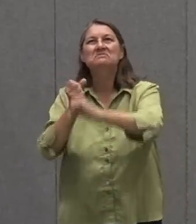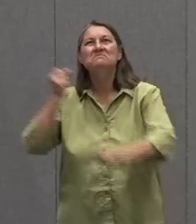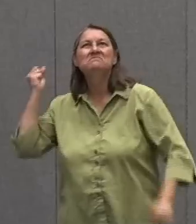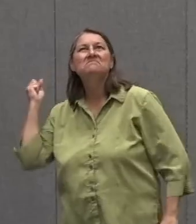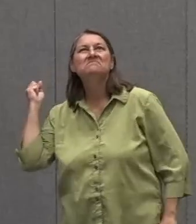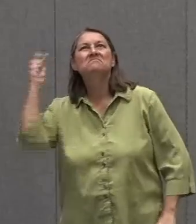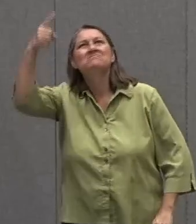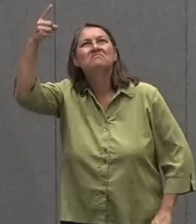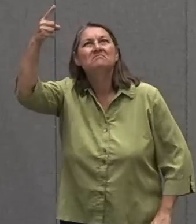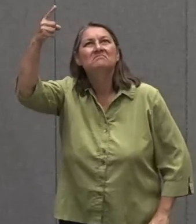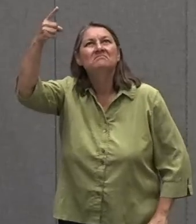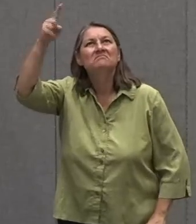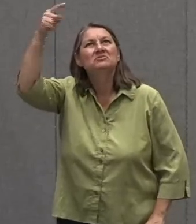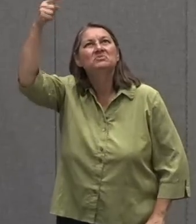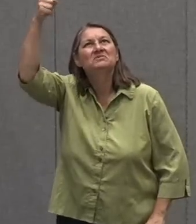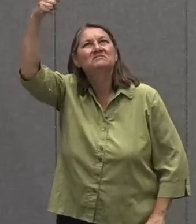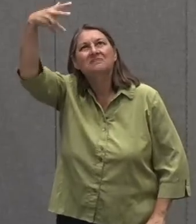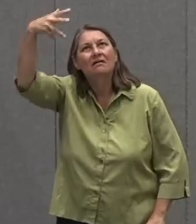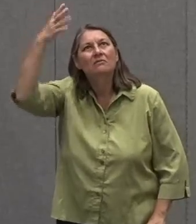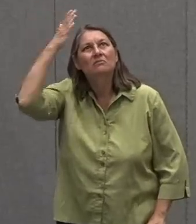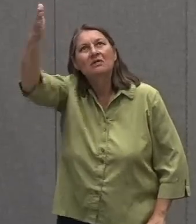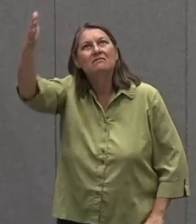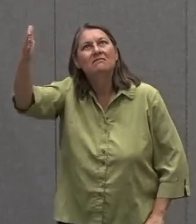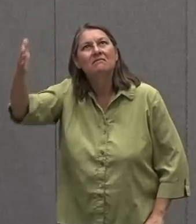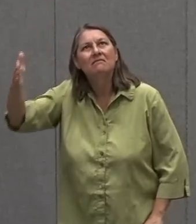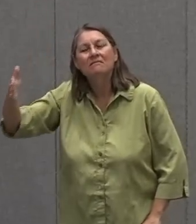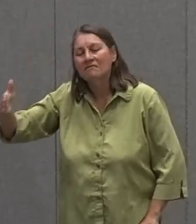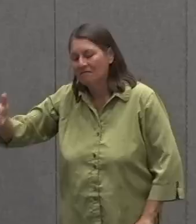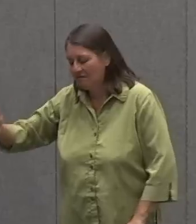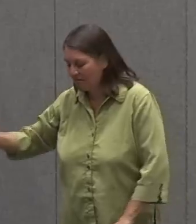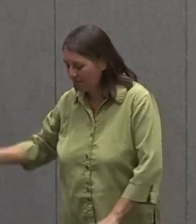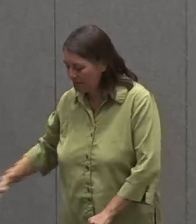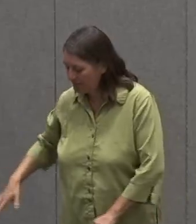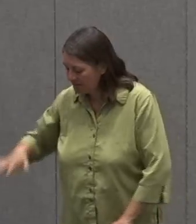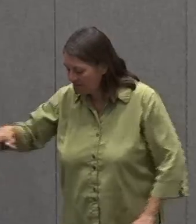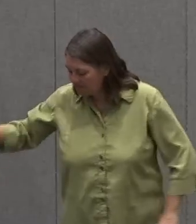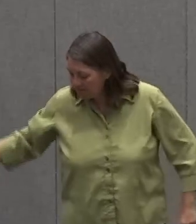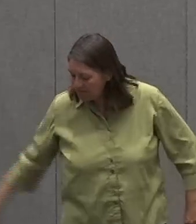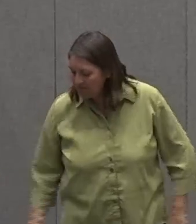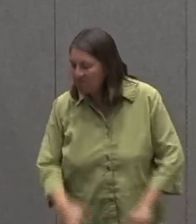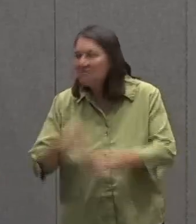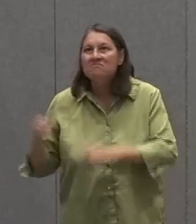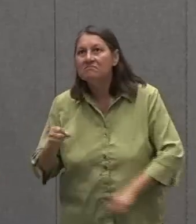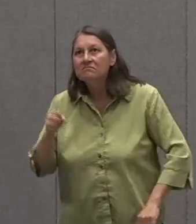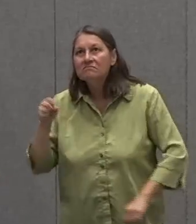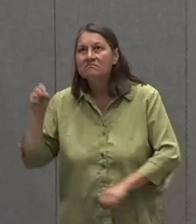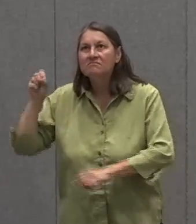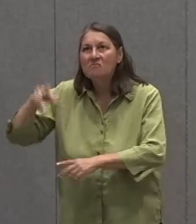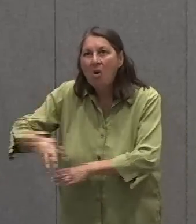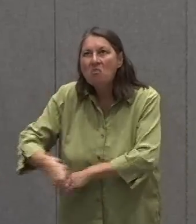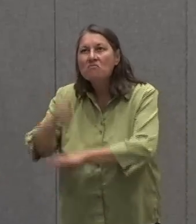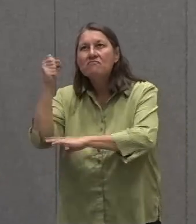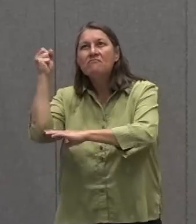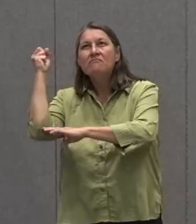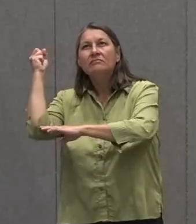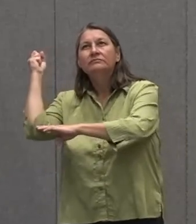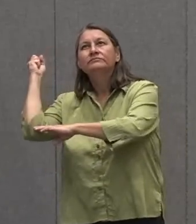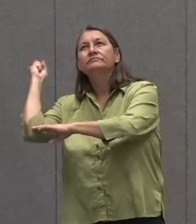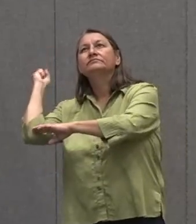The bush ox picked up the spear in his mouth. With a mighty toss of his great head,